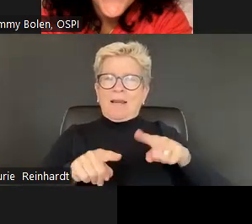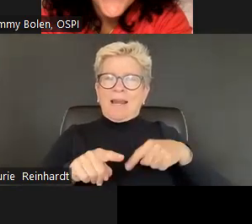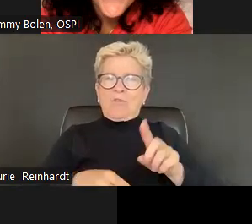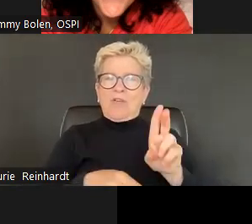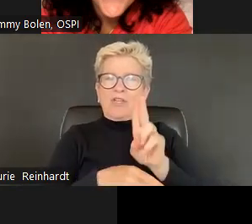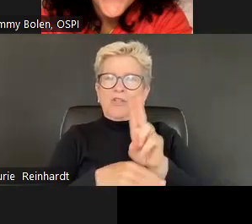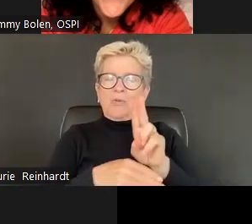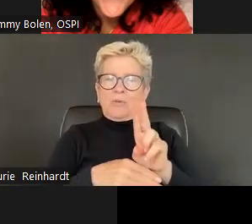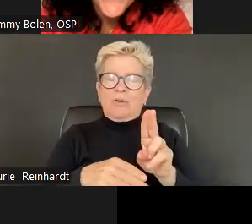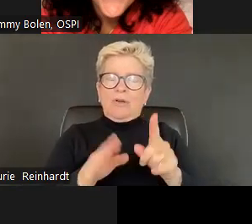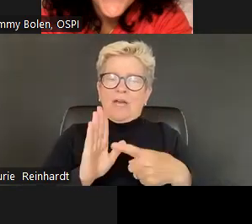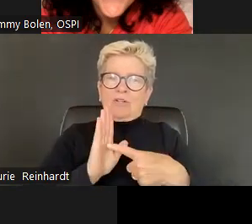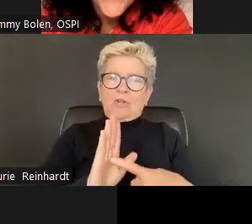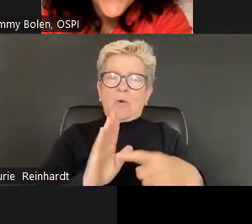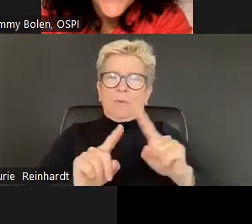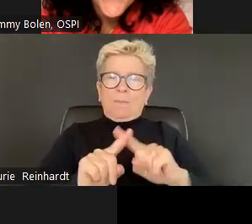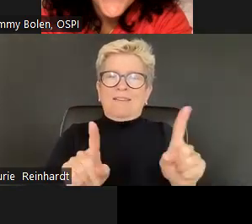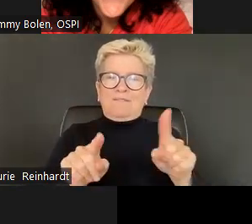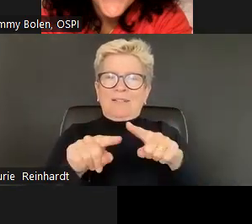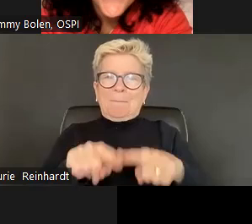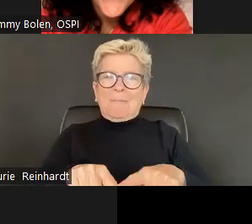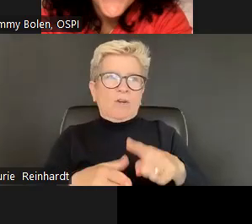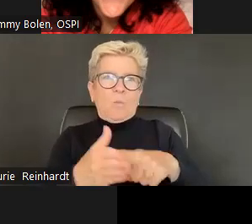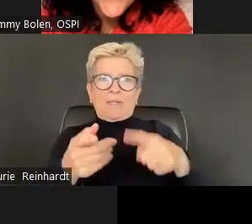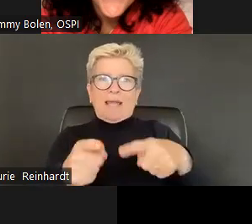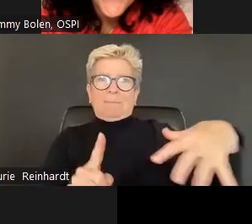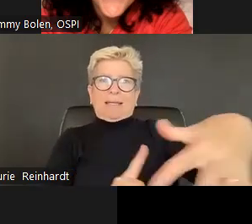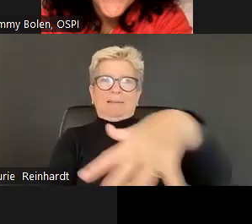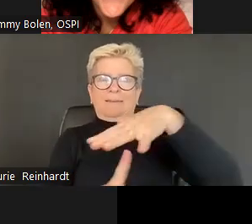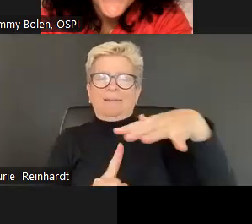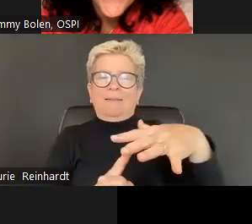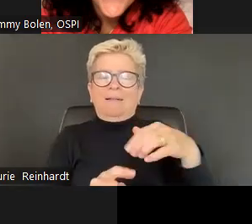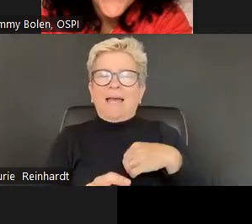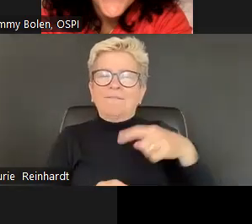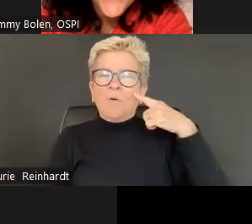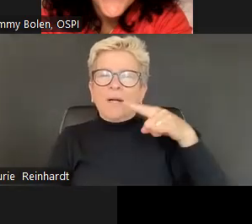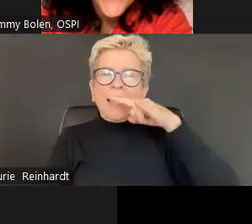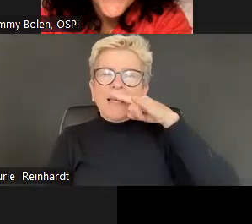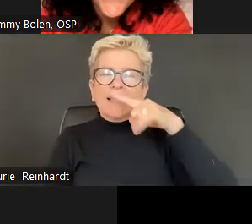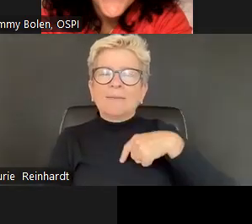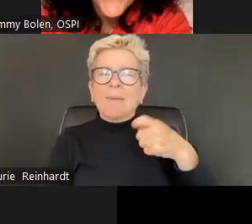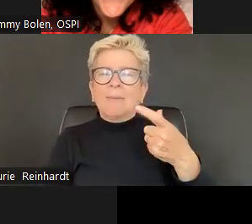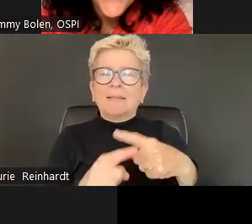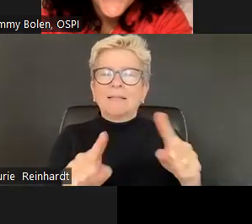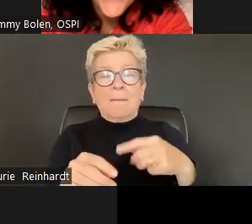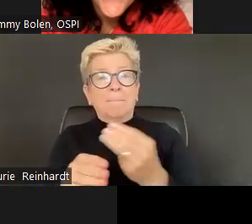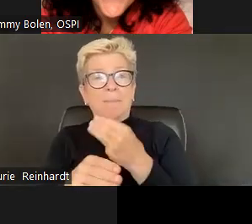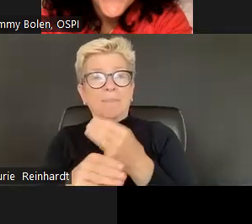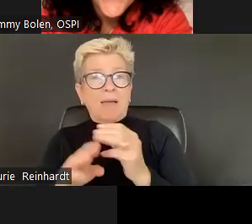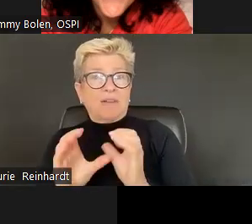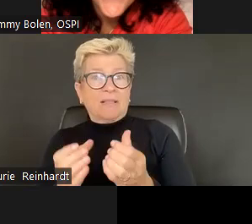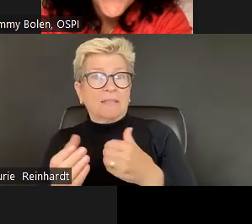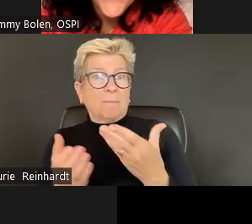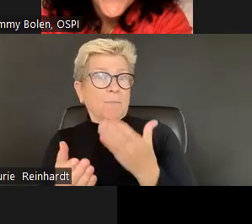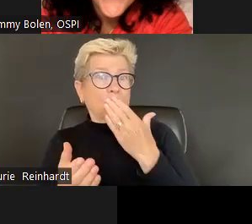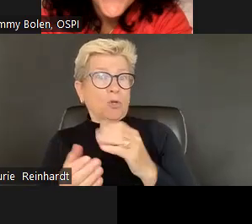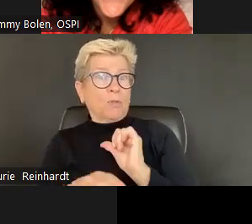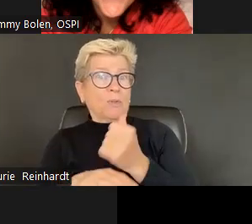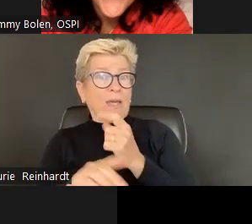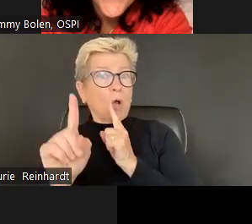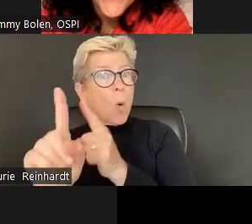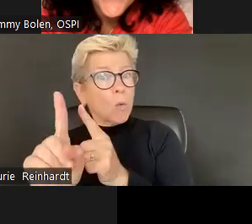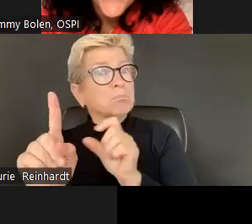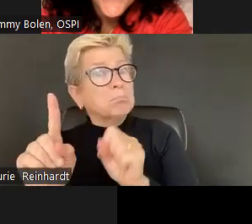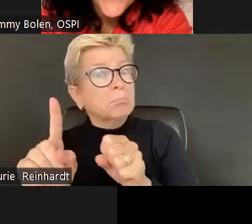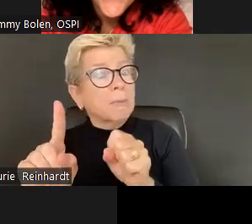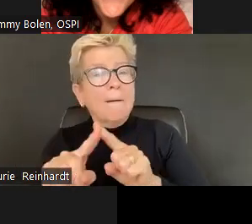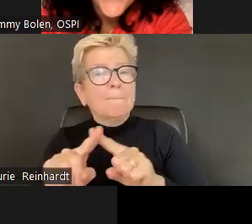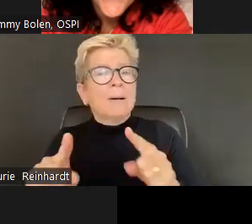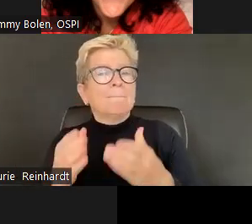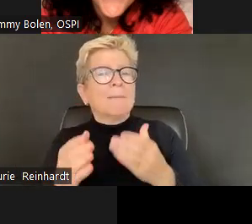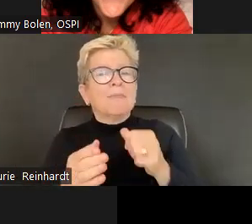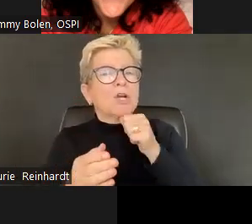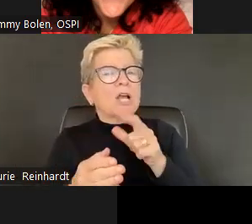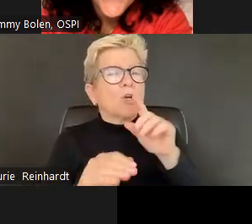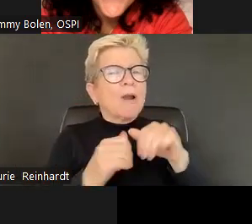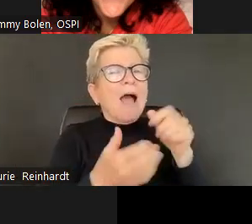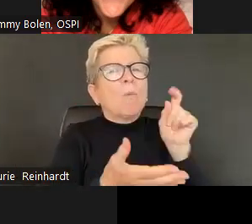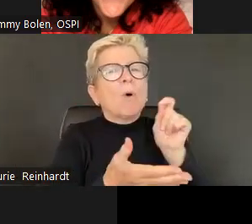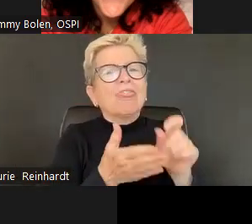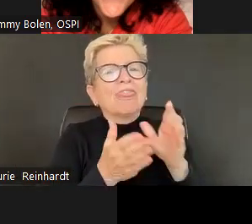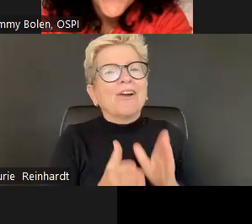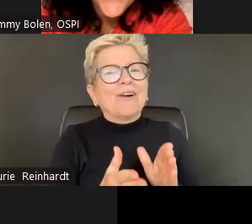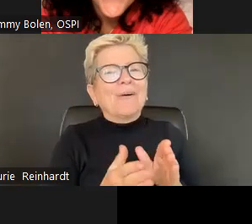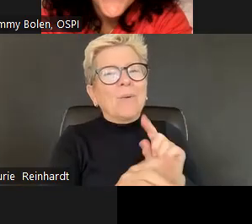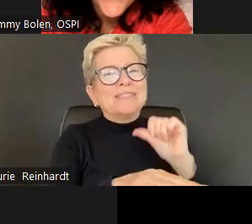And we use them differently. And the same thing is in content domains. People will use social emotional skills in different ways, meaning like, geographers, mathematicians, authors, scientists, we all, everyone has a set of social emotional skills that they use, but the ways in which they show up will be different.